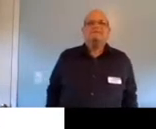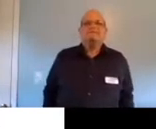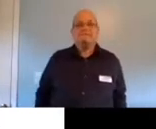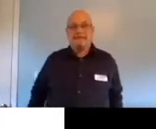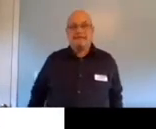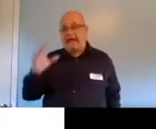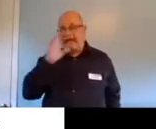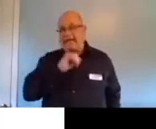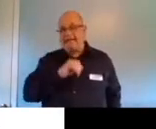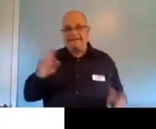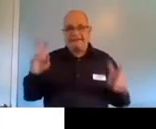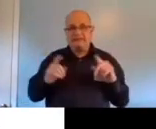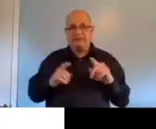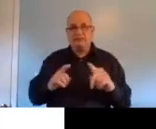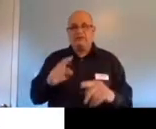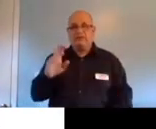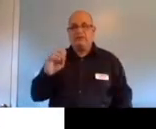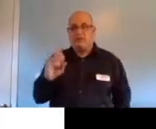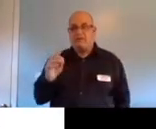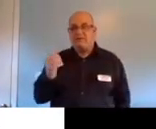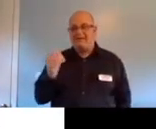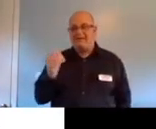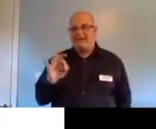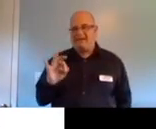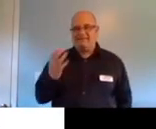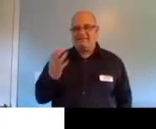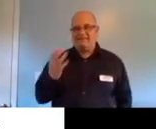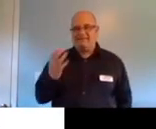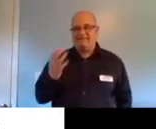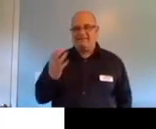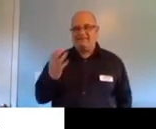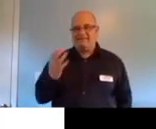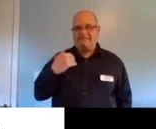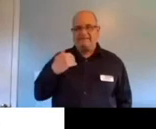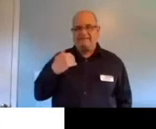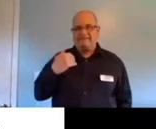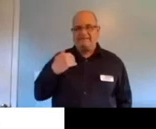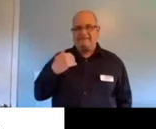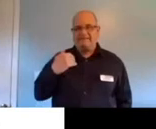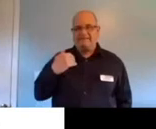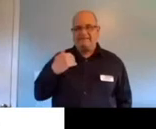issue to COVID‑19. Back in 2016 Tennessee issued guidelines for